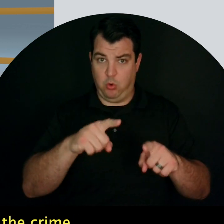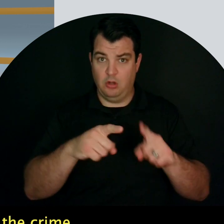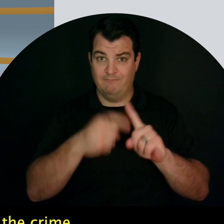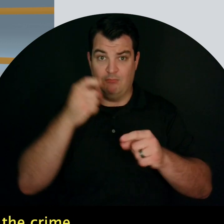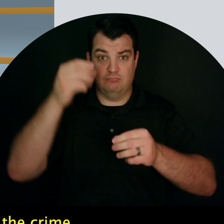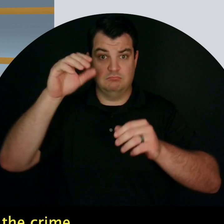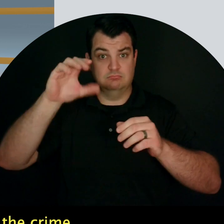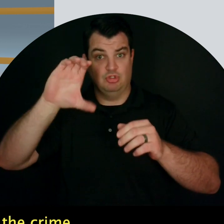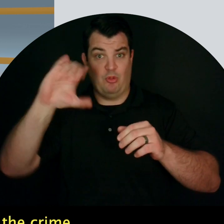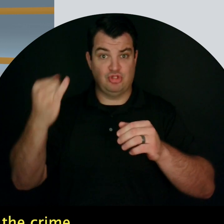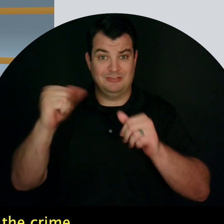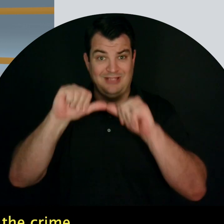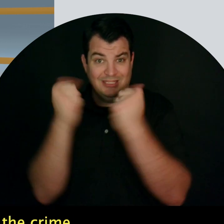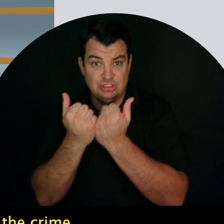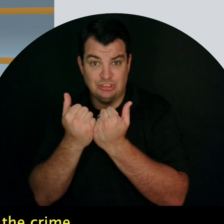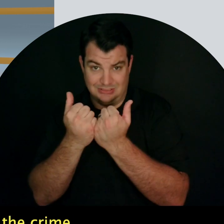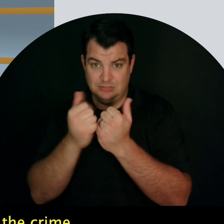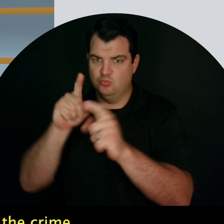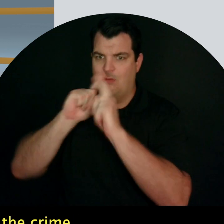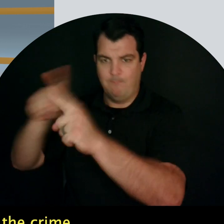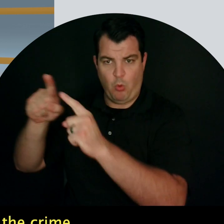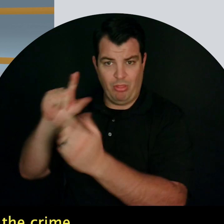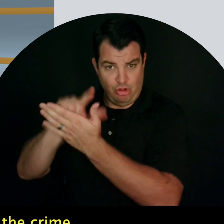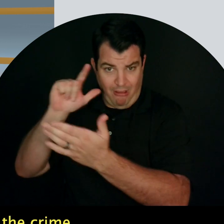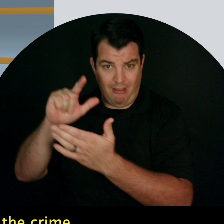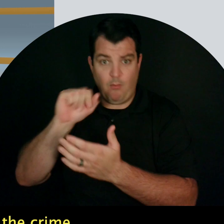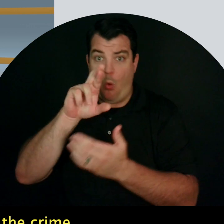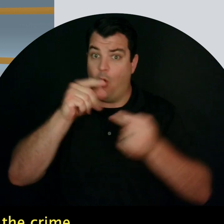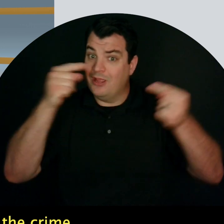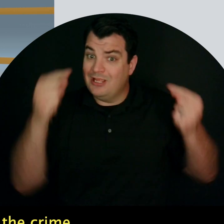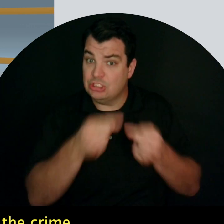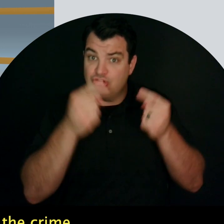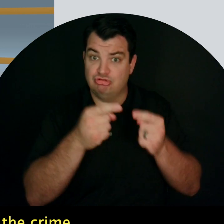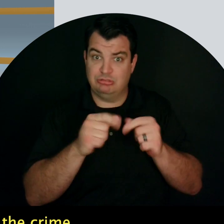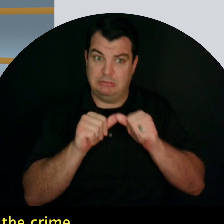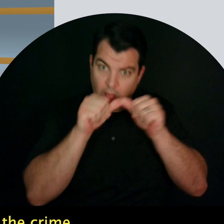agency documenting either the crime or the injuries sustained from the crime.